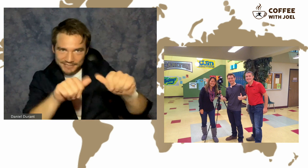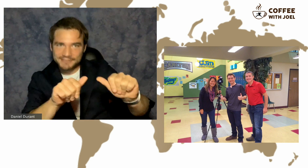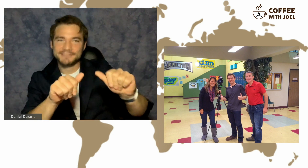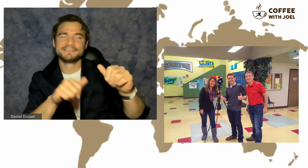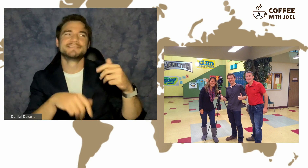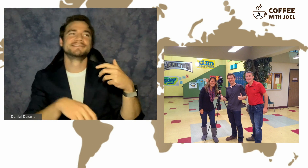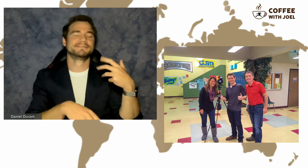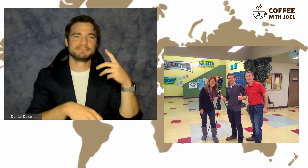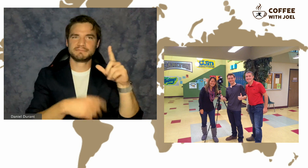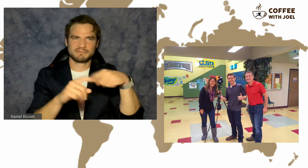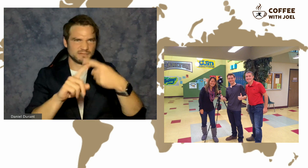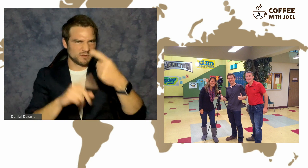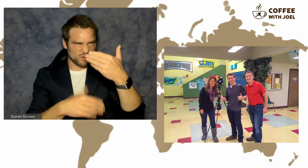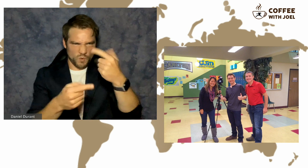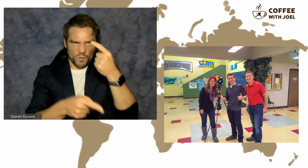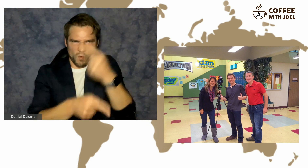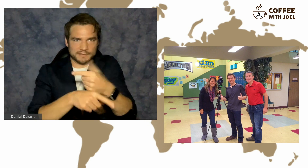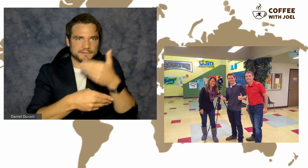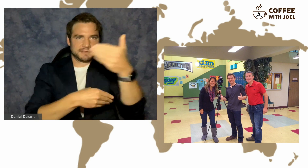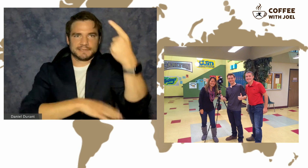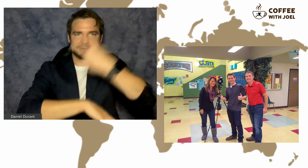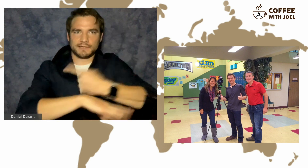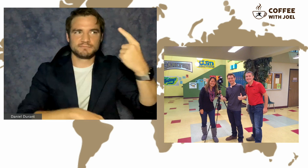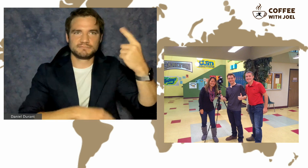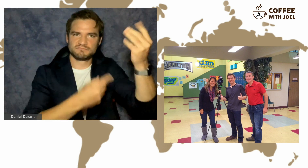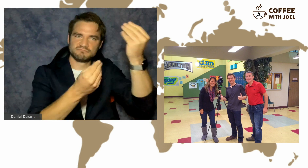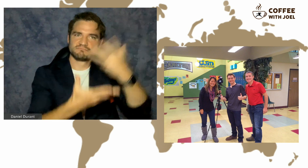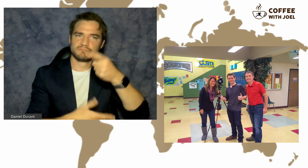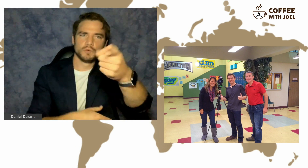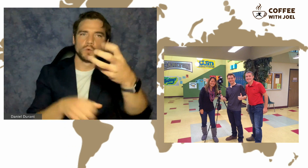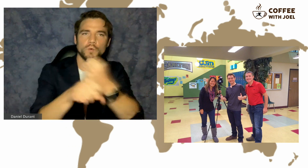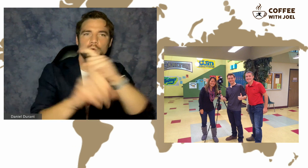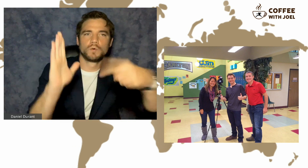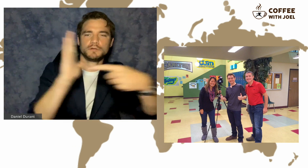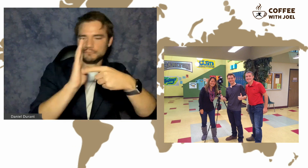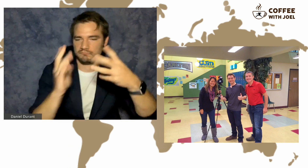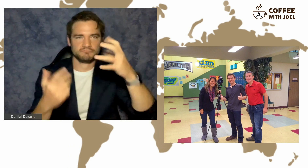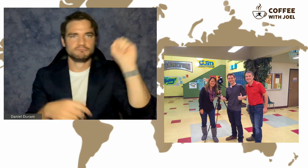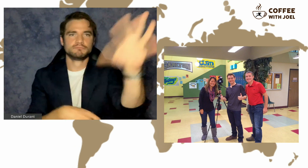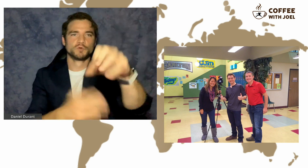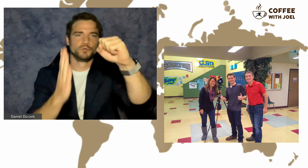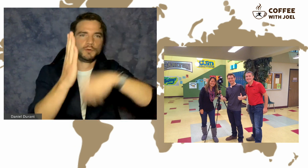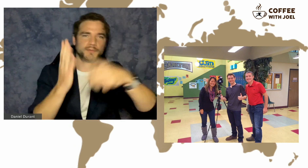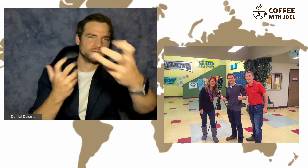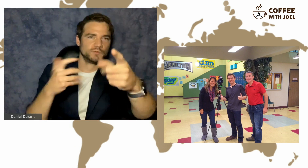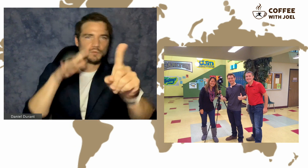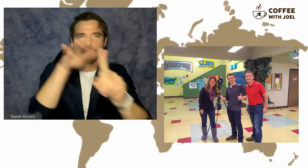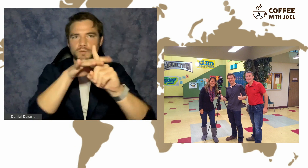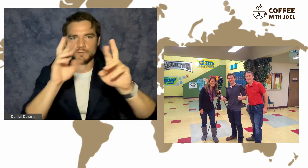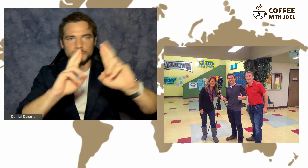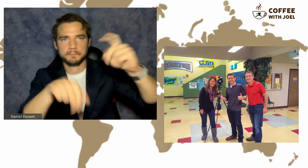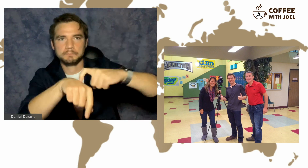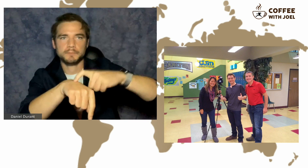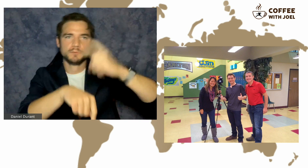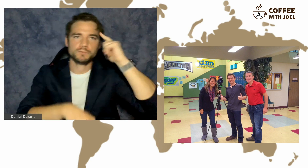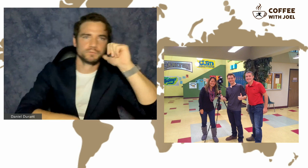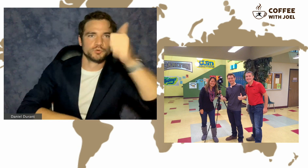I auditioned, and then the next day they let me know that I got a role and sent over a script and a time and place